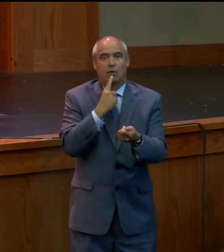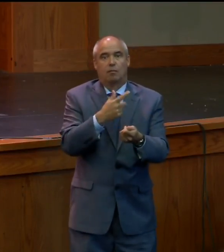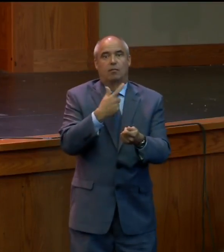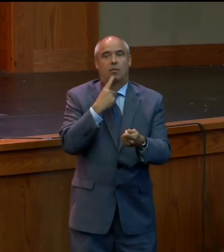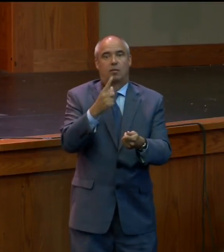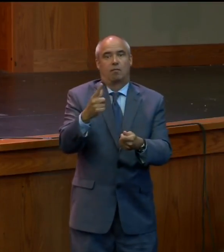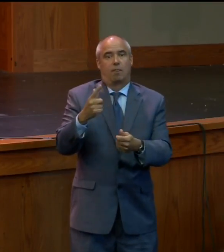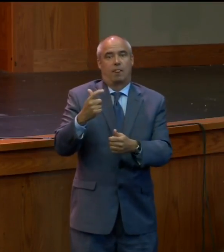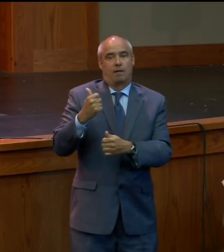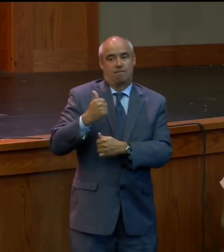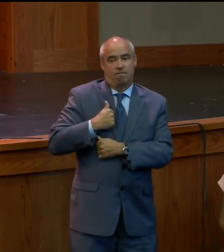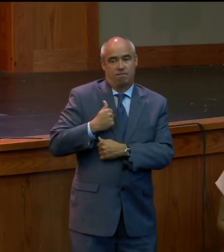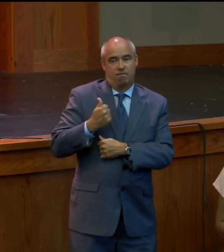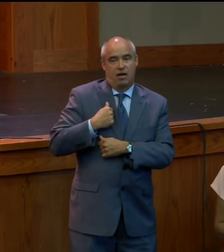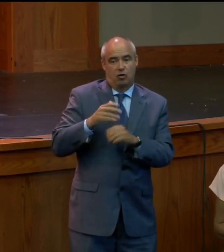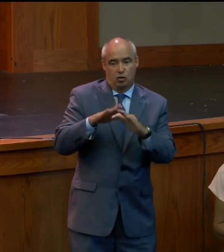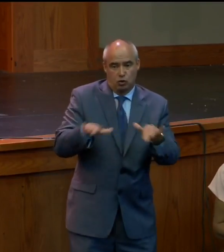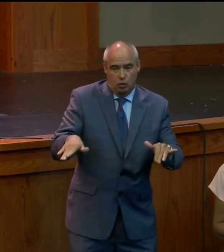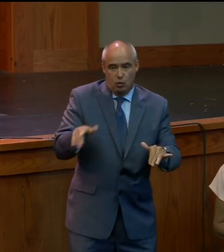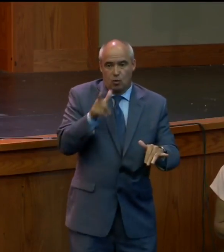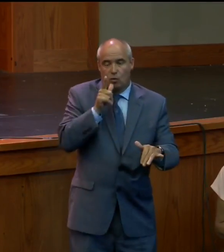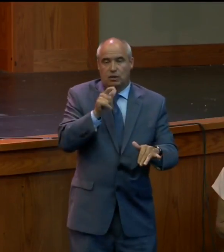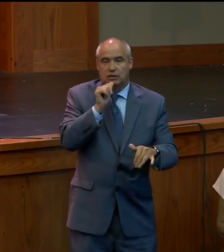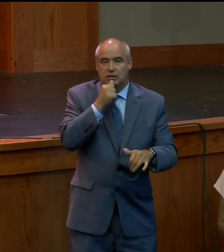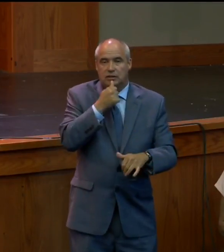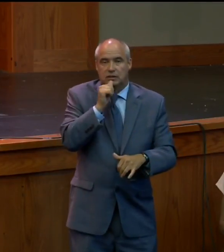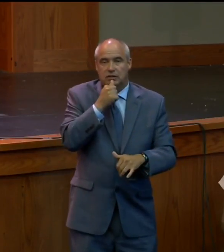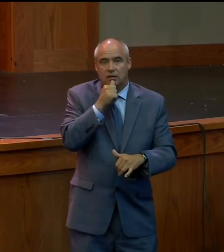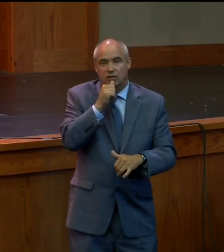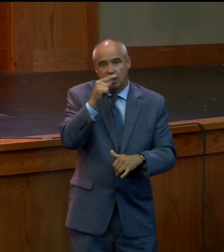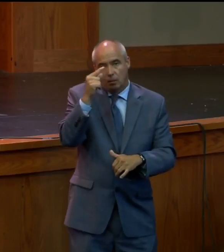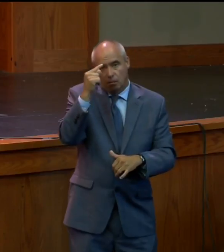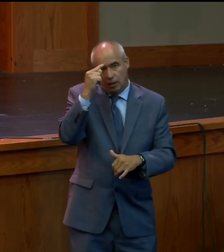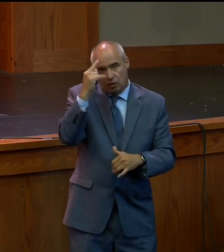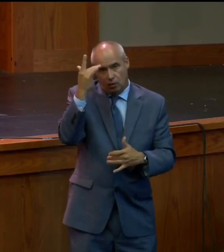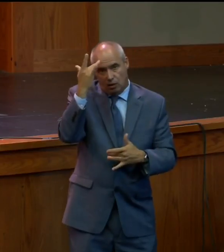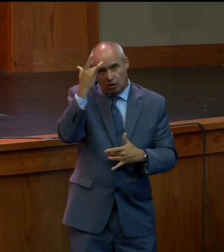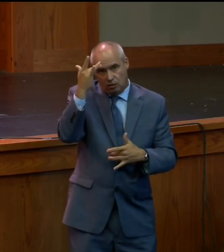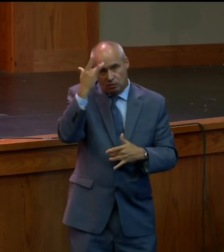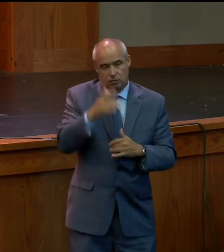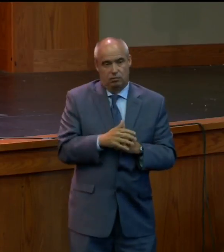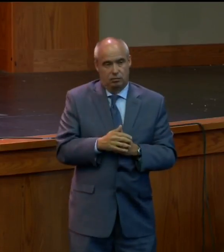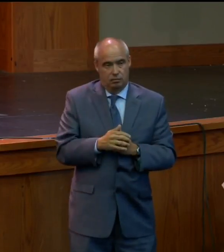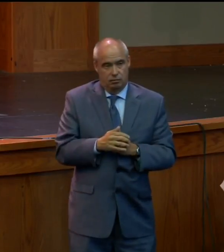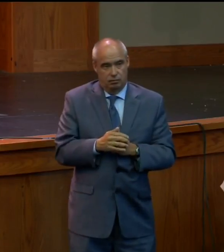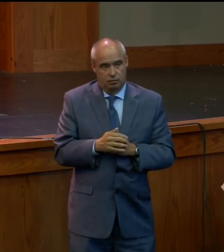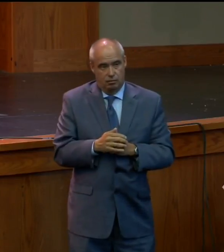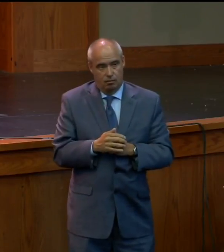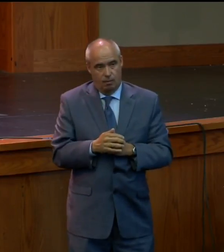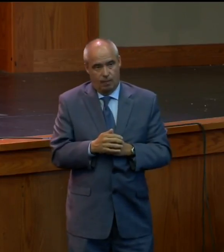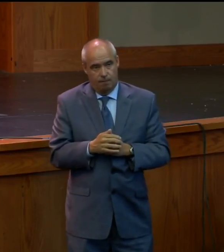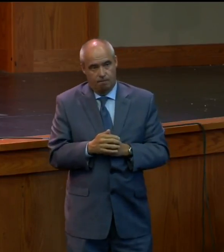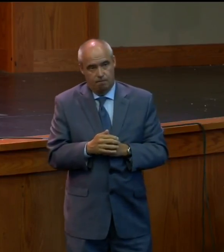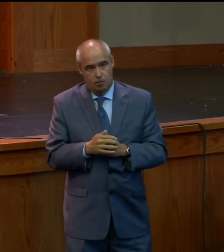CHILDREN AND ALL WHO ARE SUFFERING.